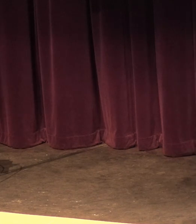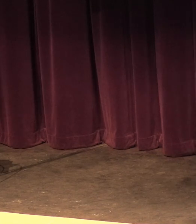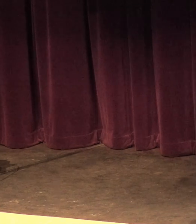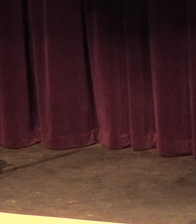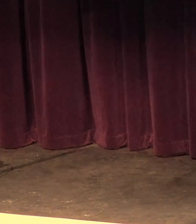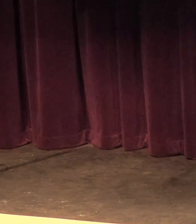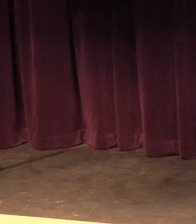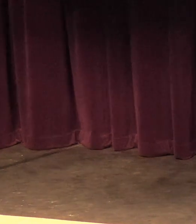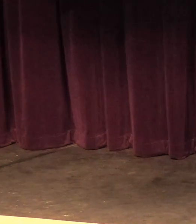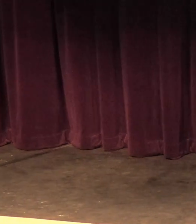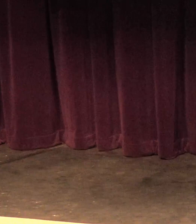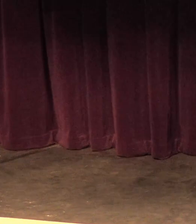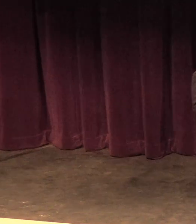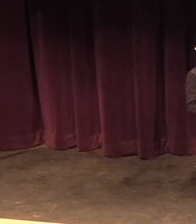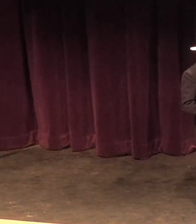And I have worked hard to put things